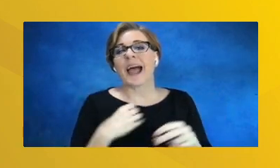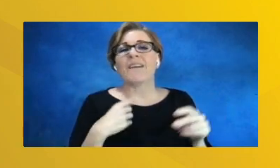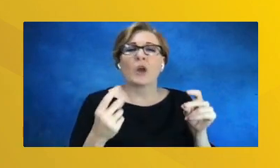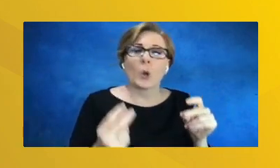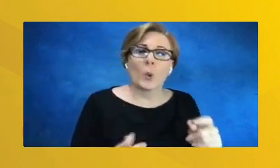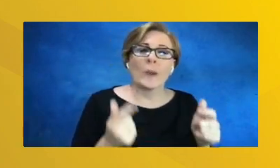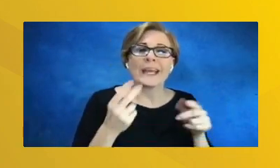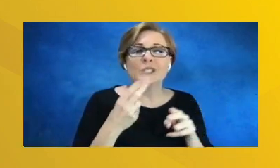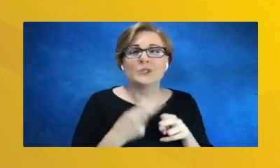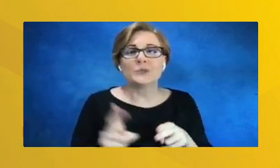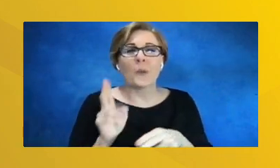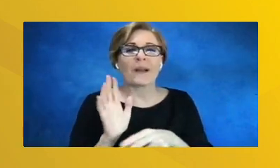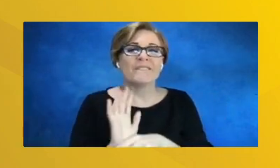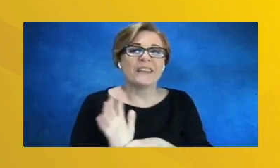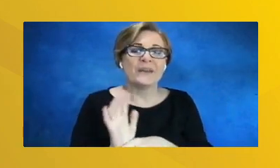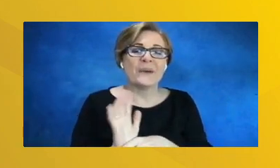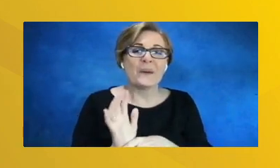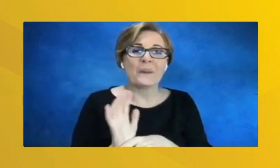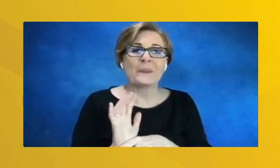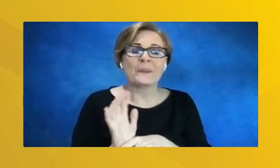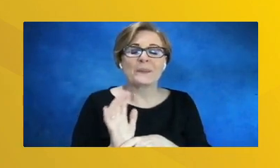so that it doesn't take too much time out of your day.